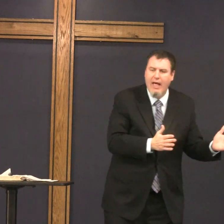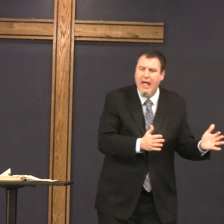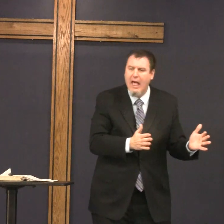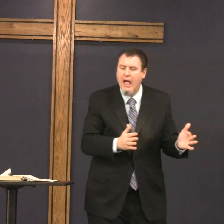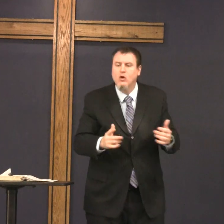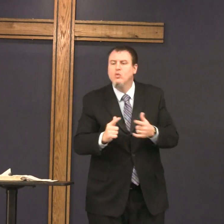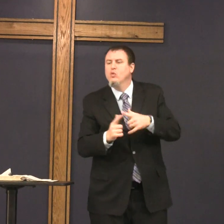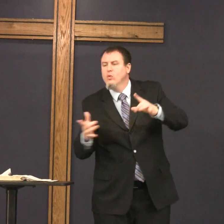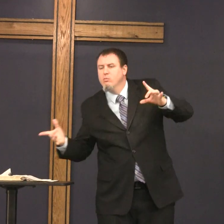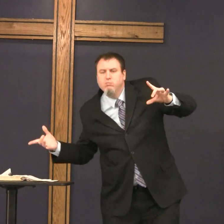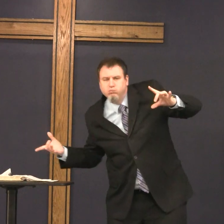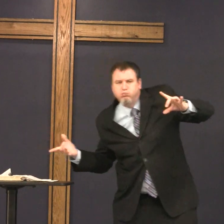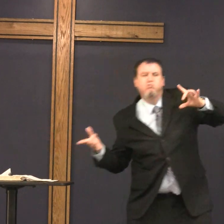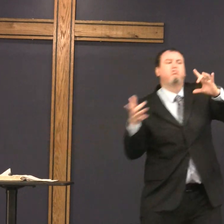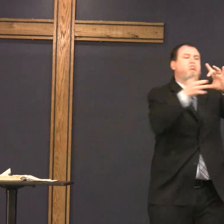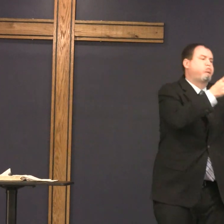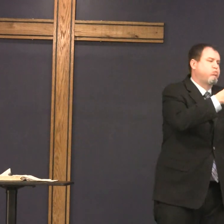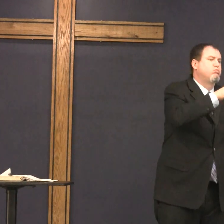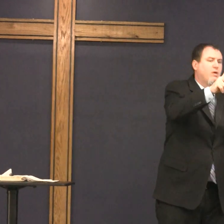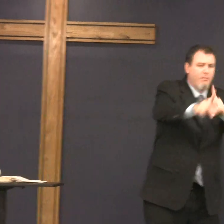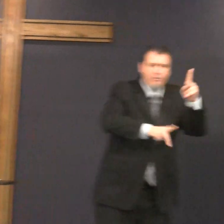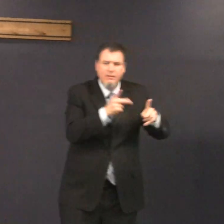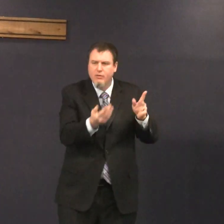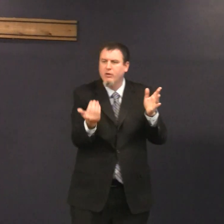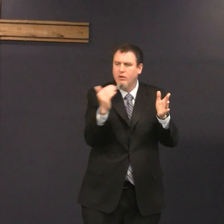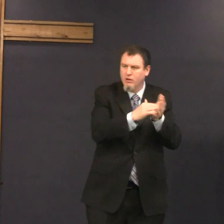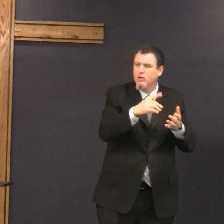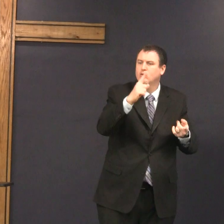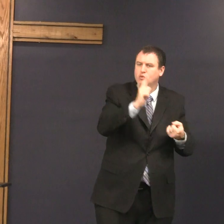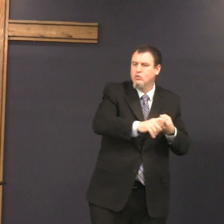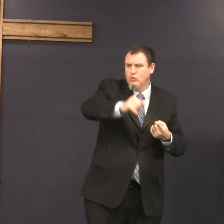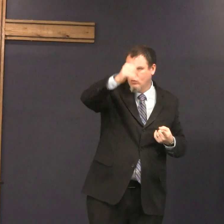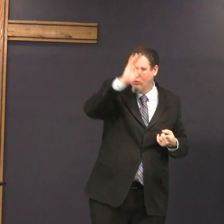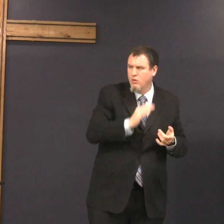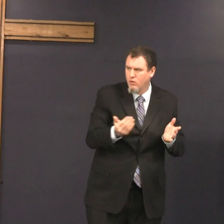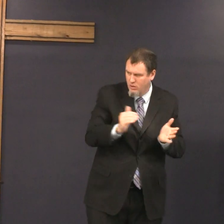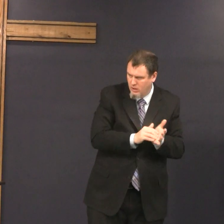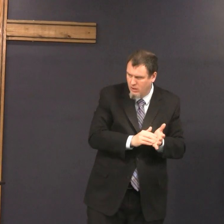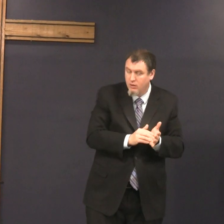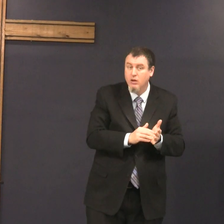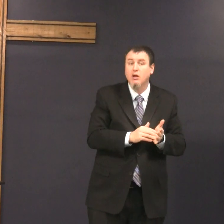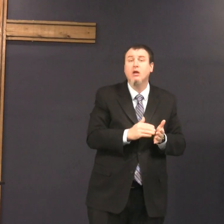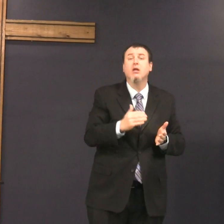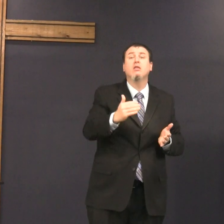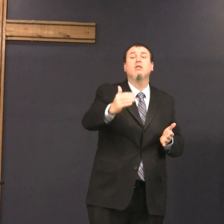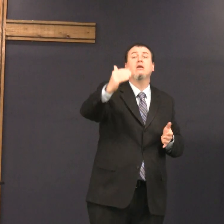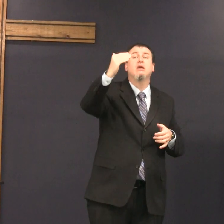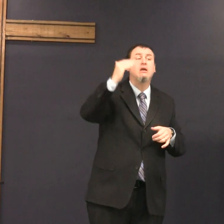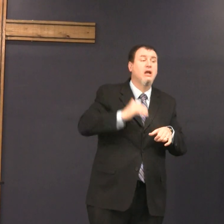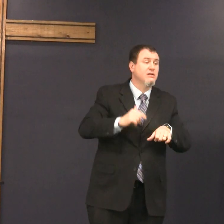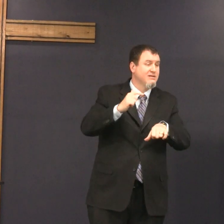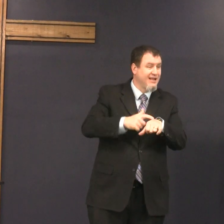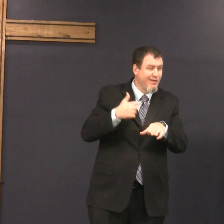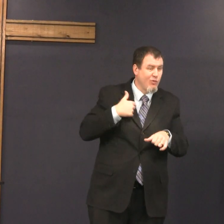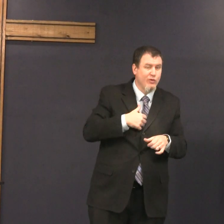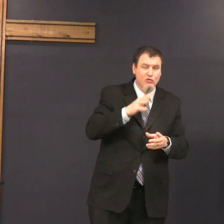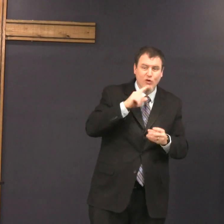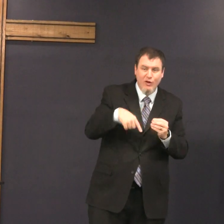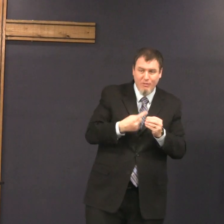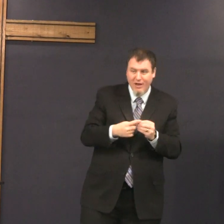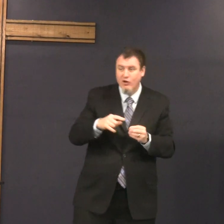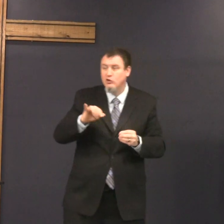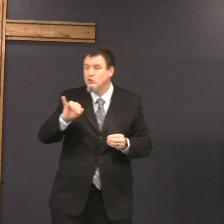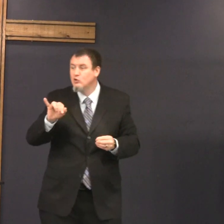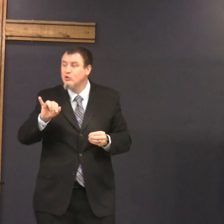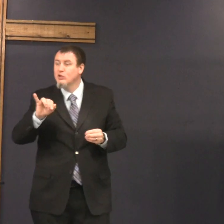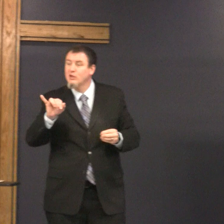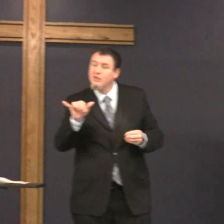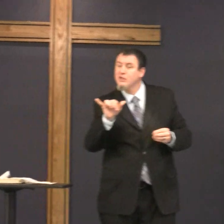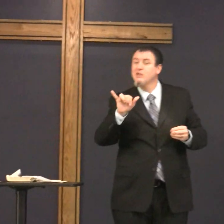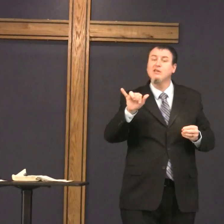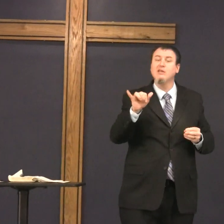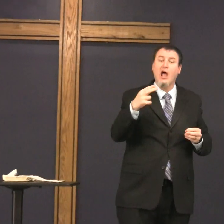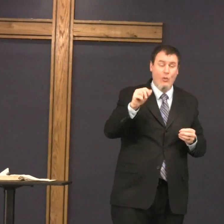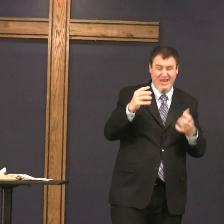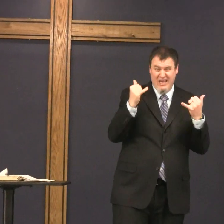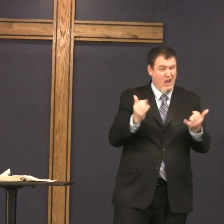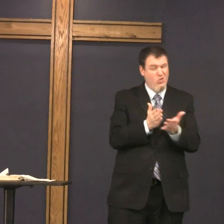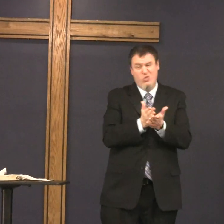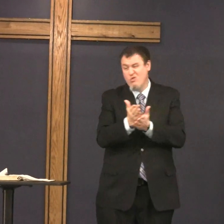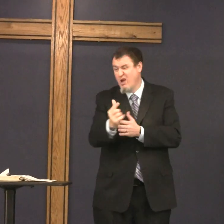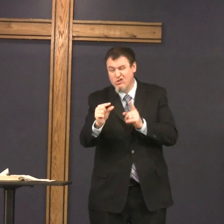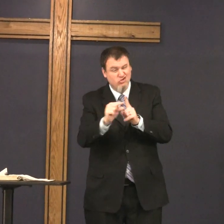God had a plan to reunite Humanity to himself again and next time we talk about Yahweh